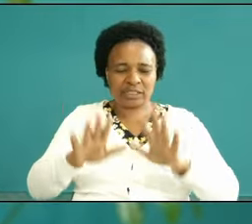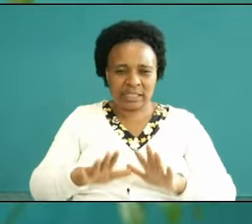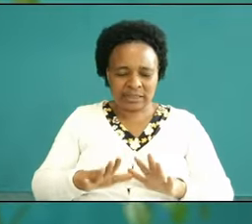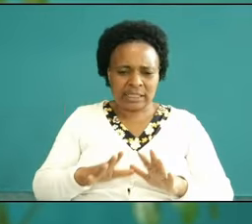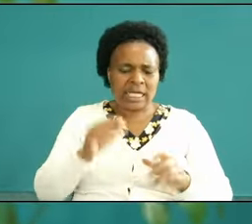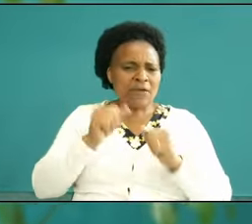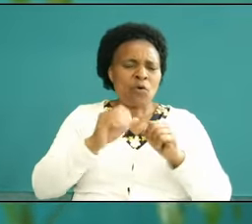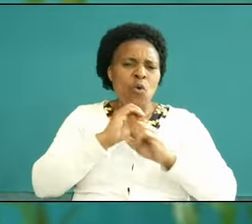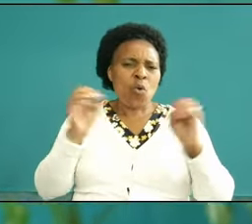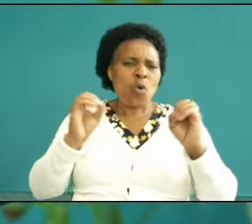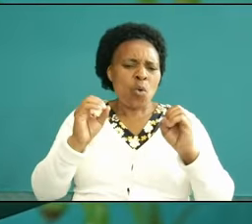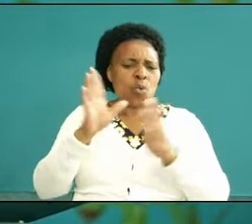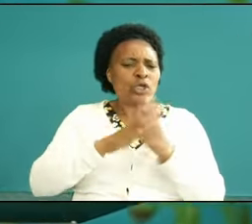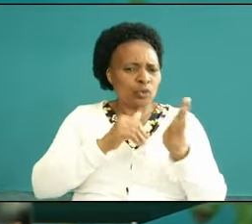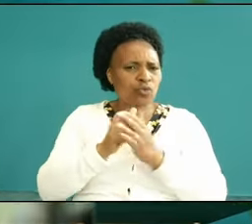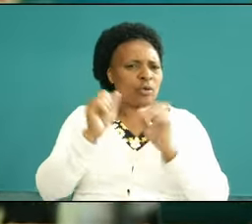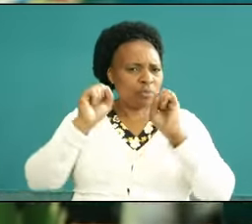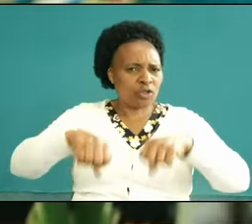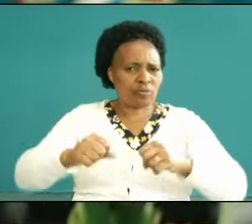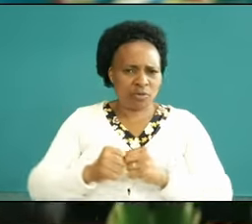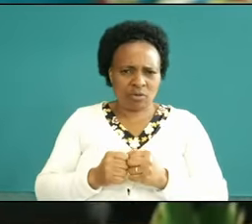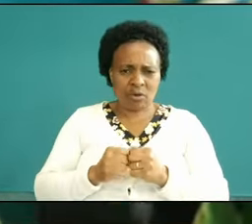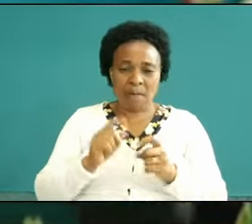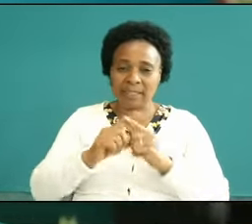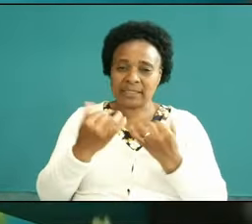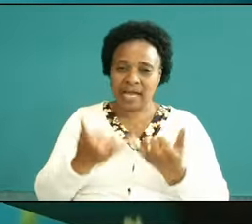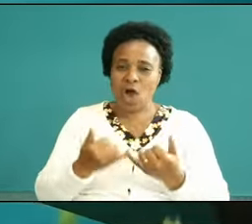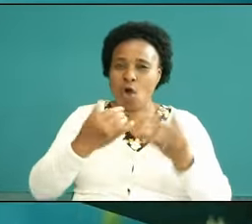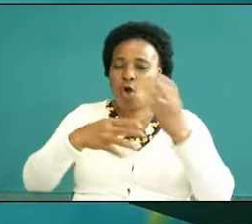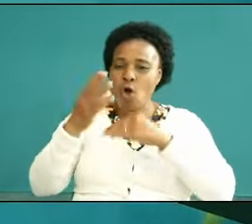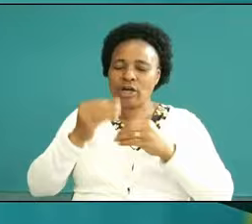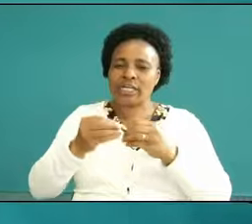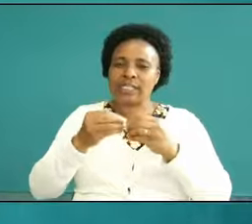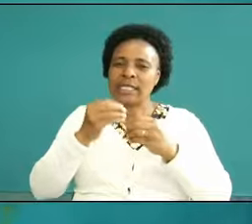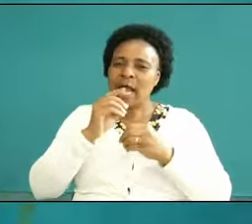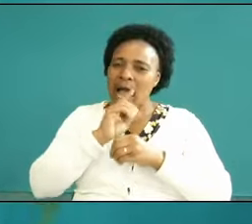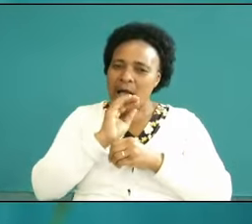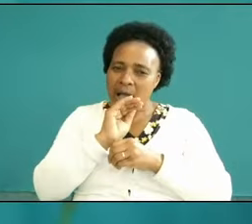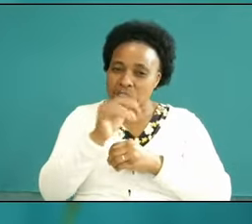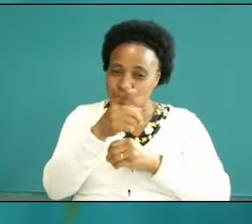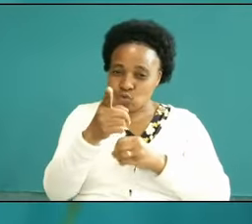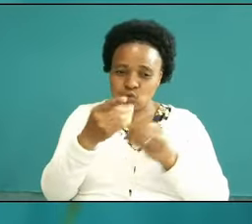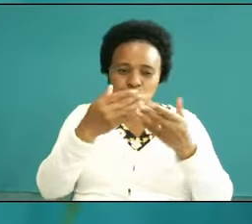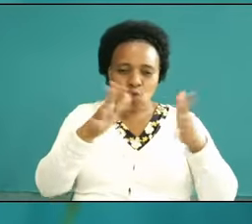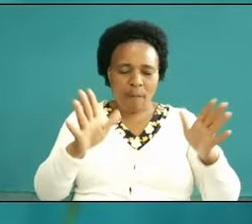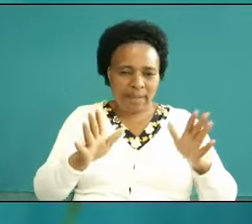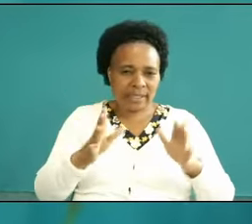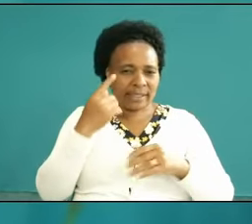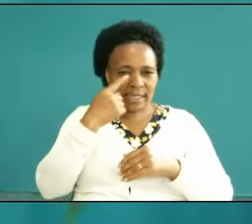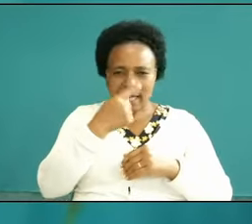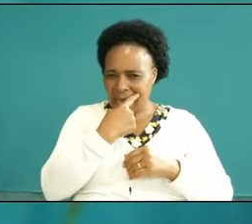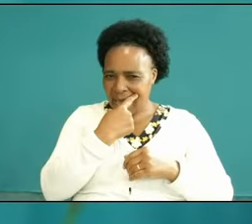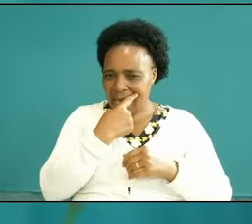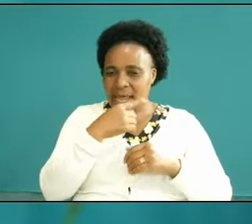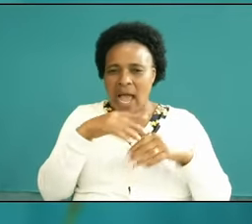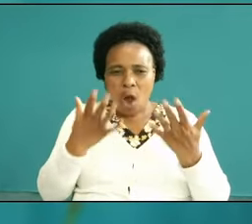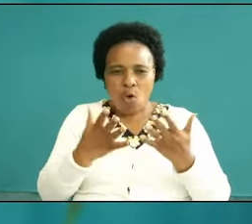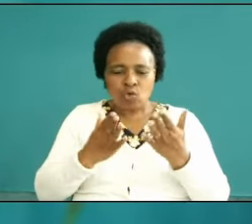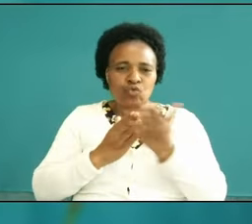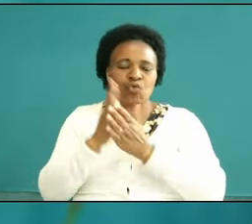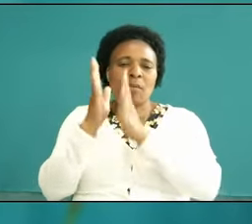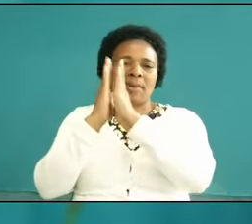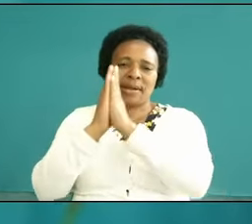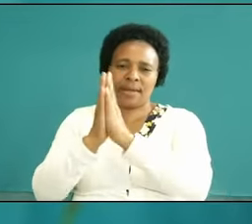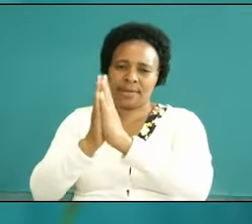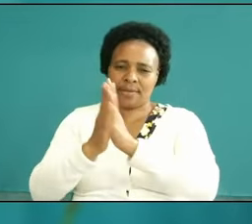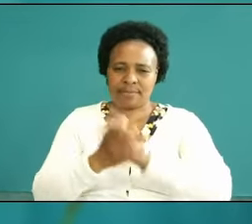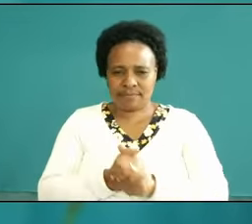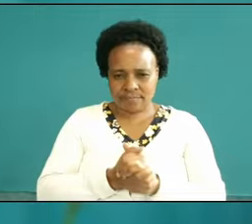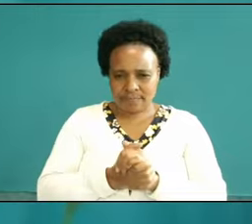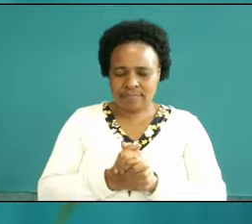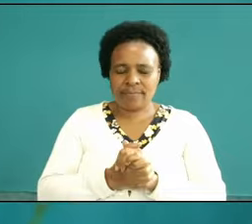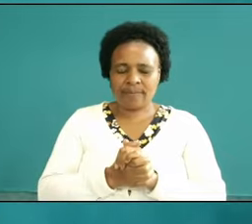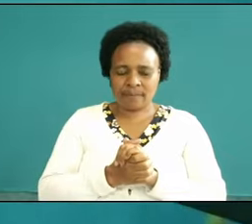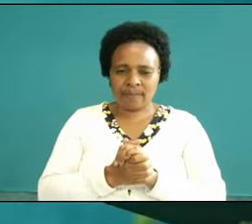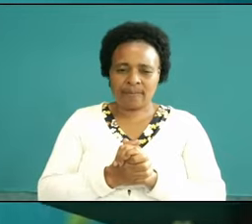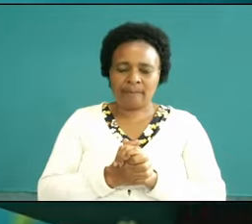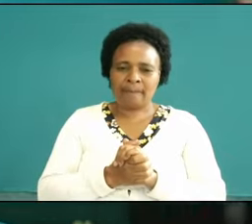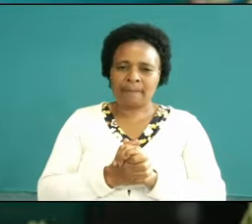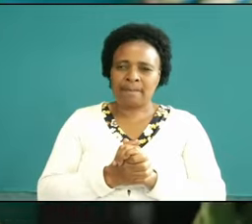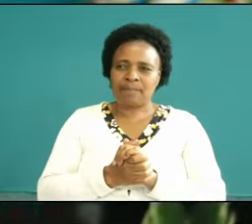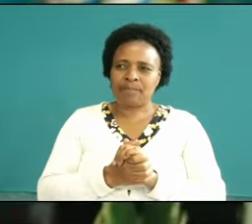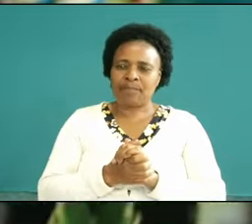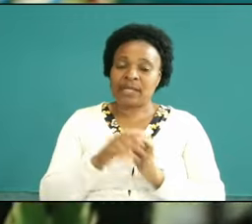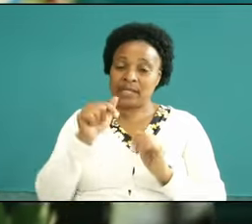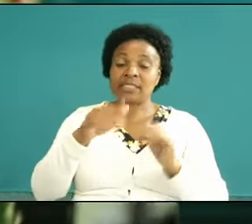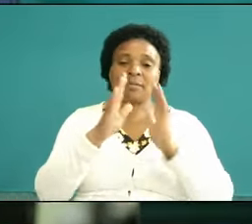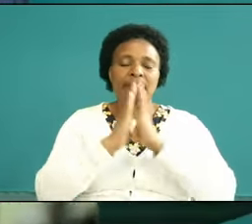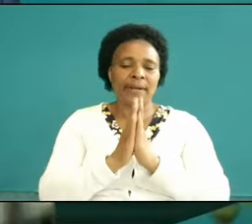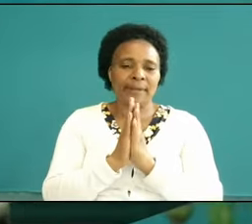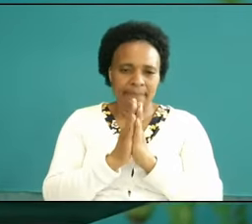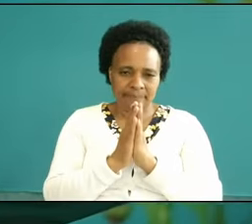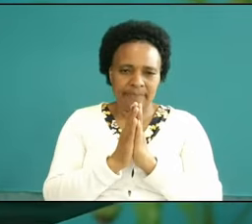blind go to the opening of the eye the opening of the eye is by praying says this prayer is a